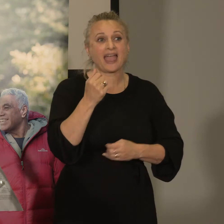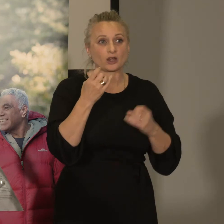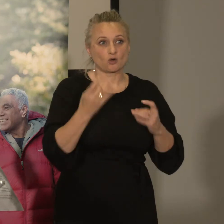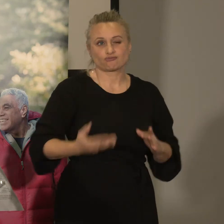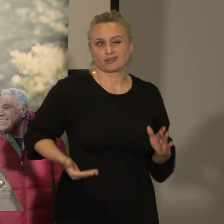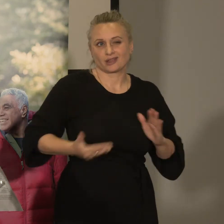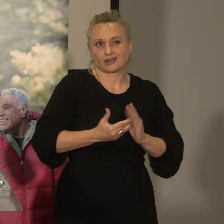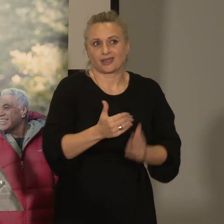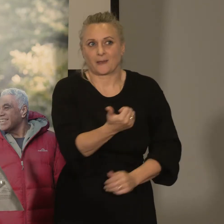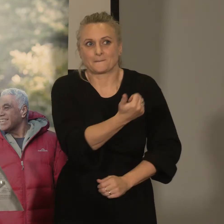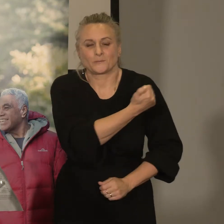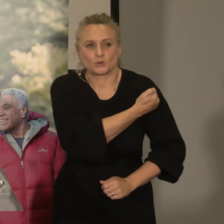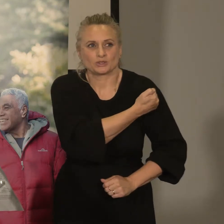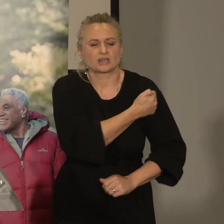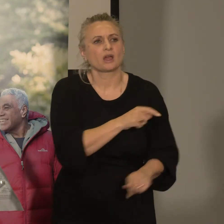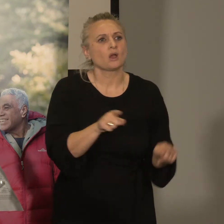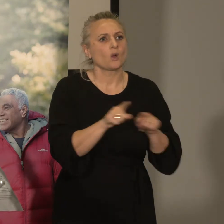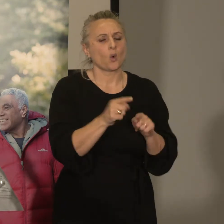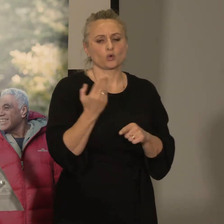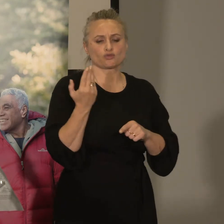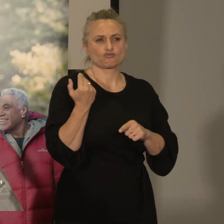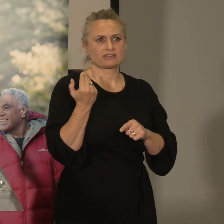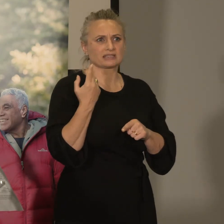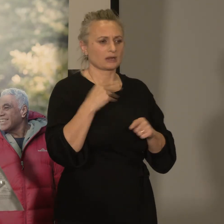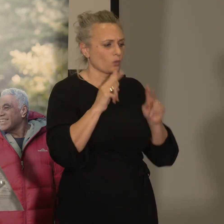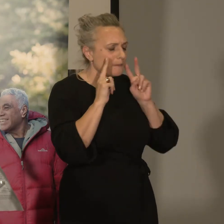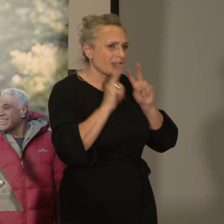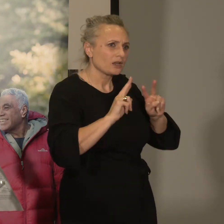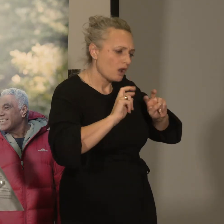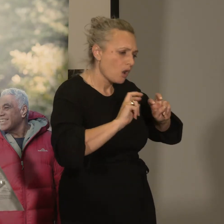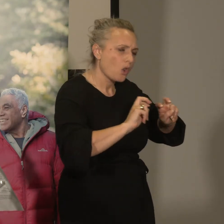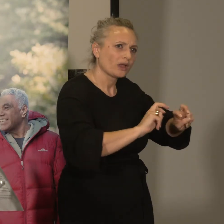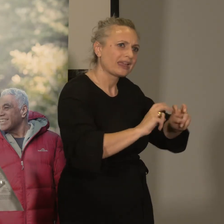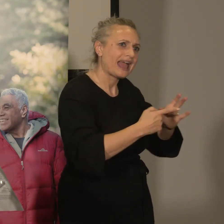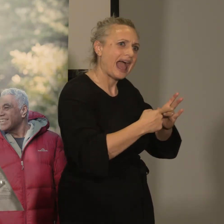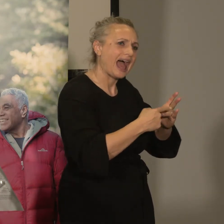shadow to the New Zealanders who are getting their boosters and we have been looking more